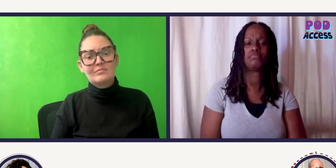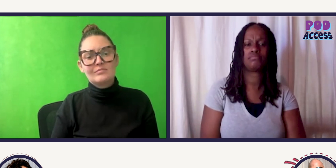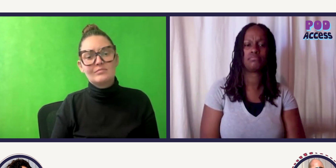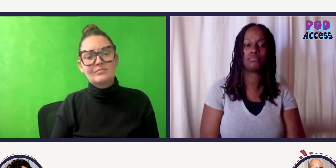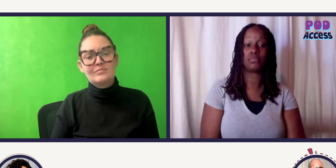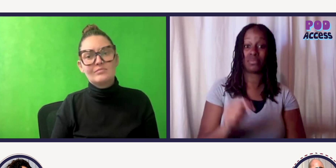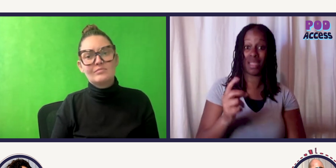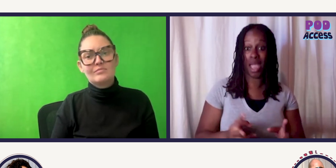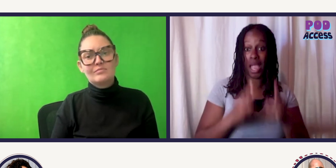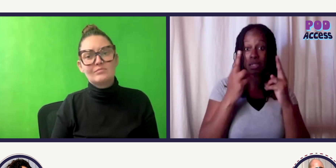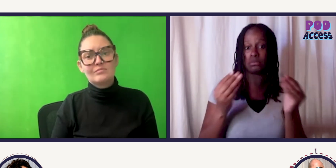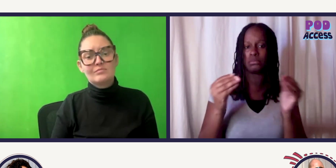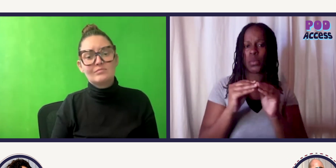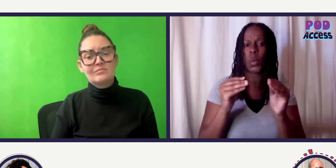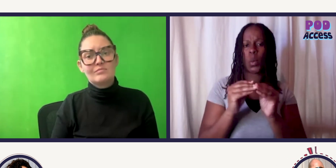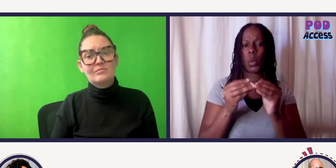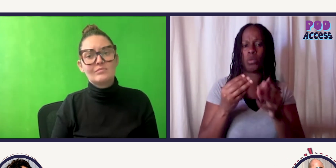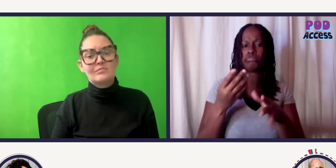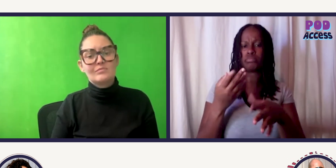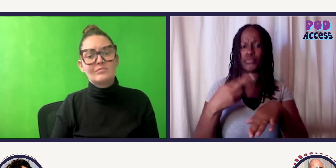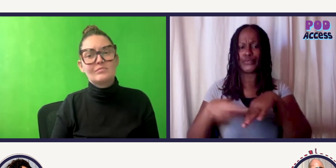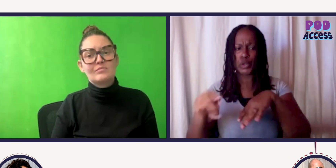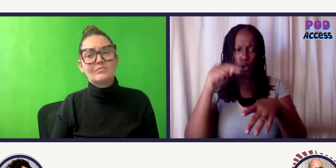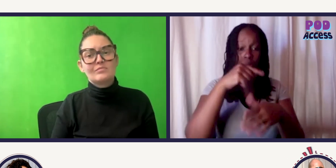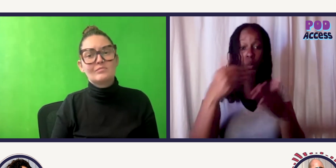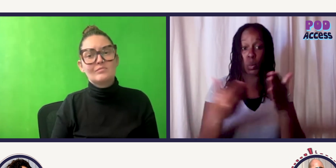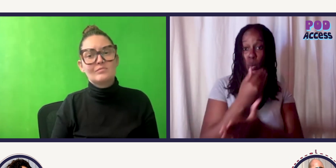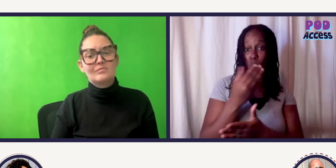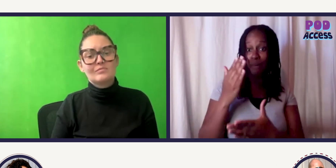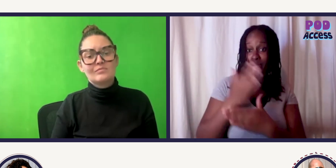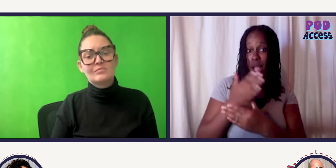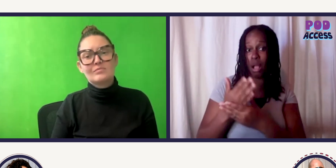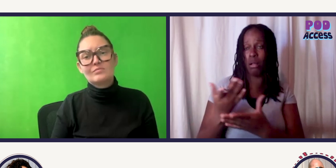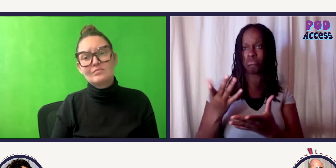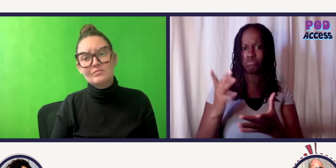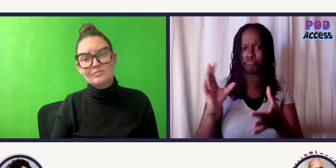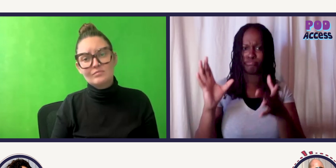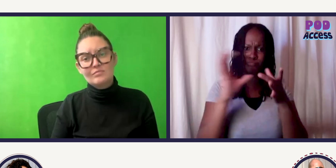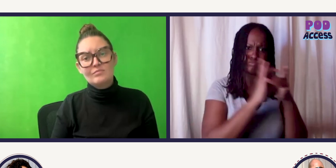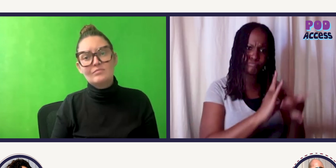The edits are more referential, and new files incorporating the edits must be rendered as an entirely new file.